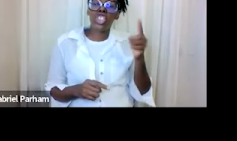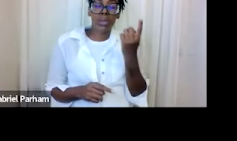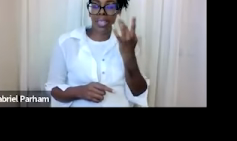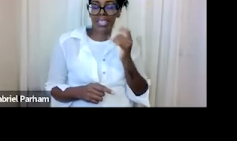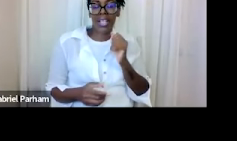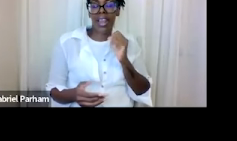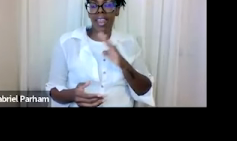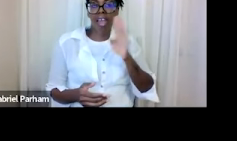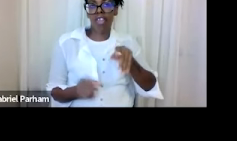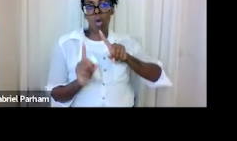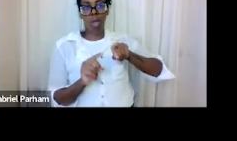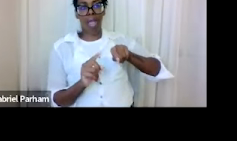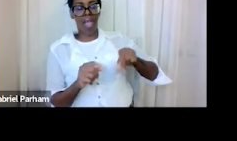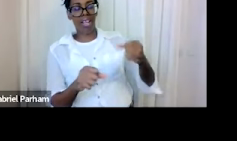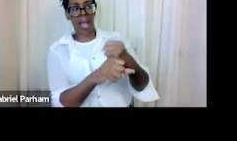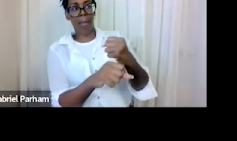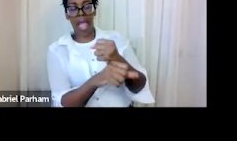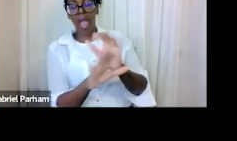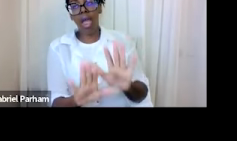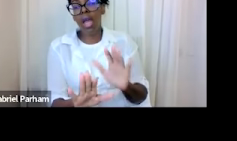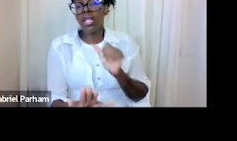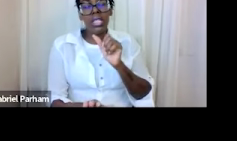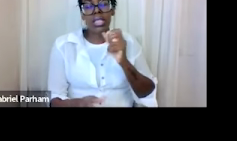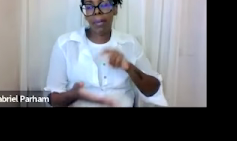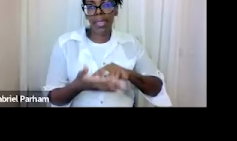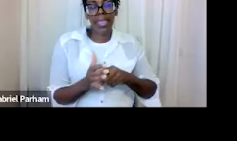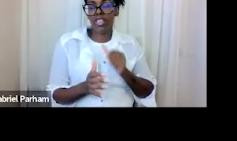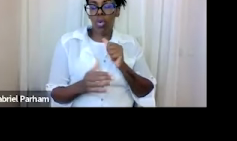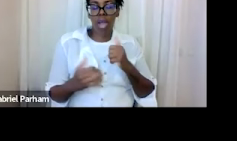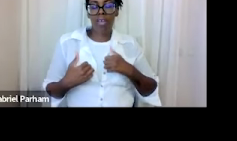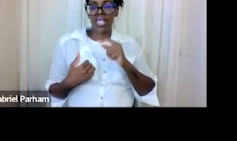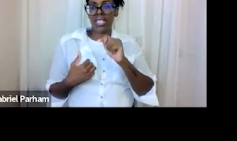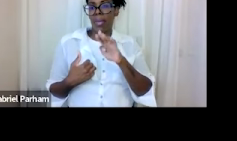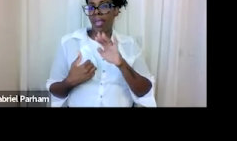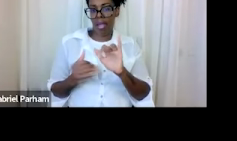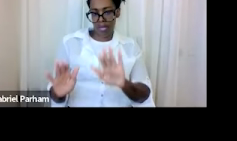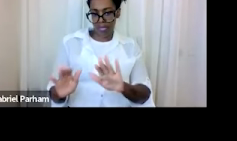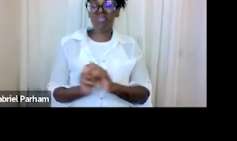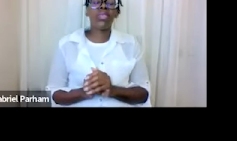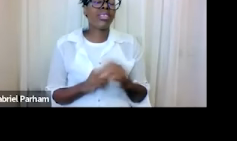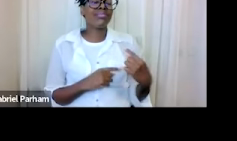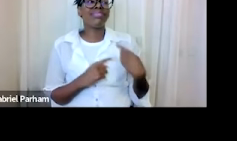doesn't mean that they might not have experienced TBI. The other thing very specifically is over the last 25-30 years,